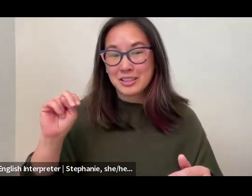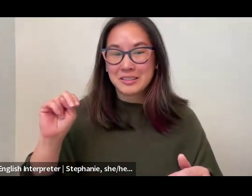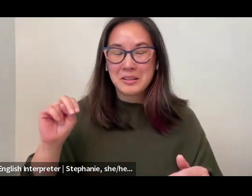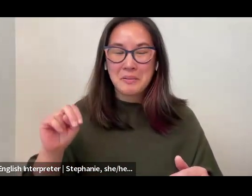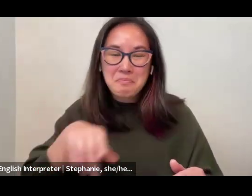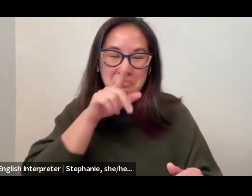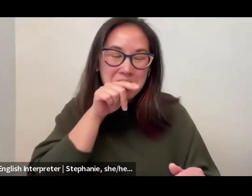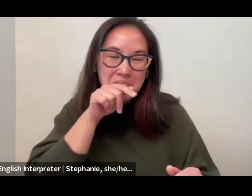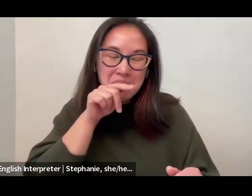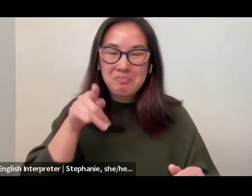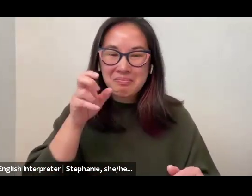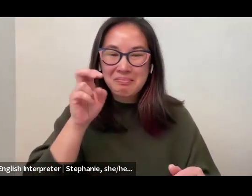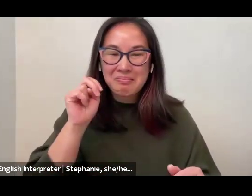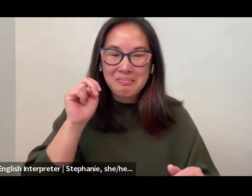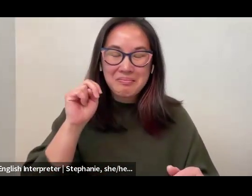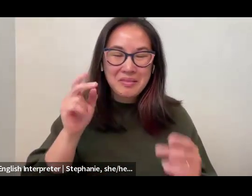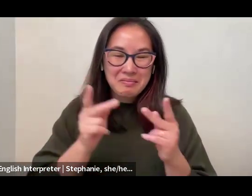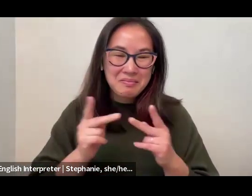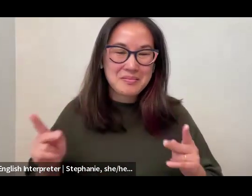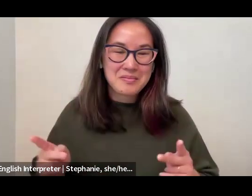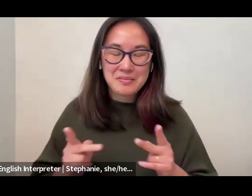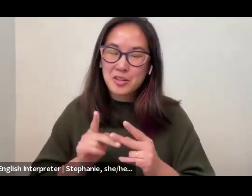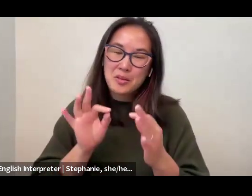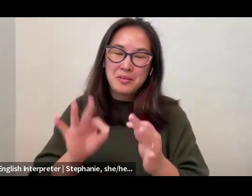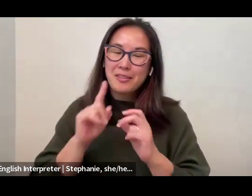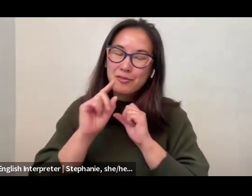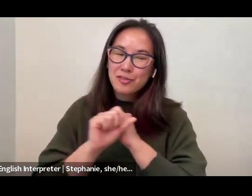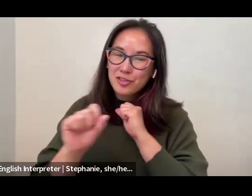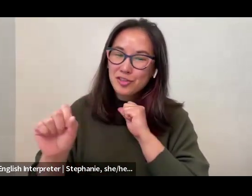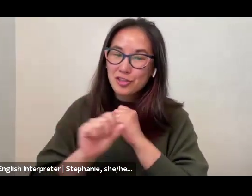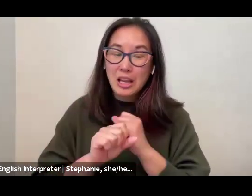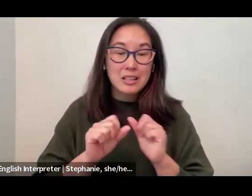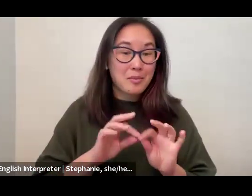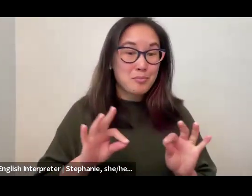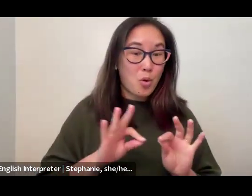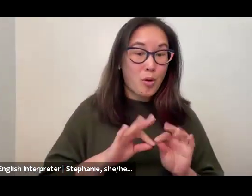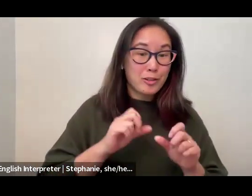It's a perfect time to stretch. Because we need strength and we need length in our muscles.